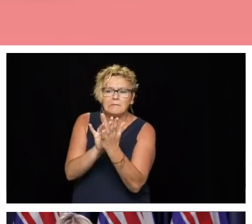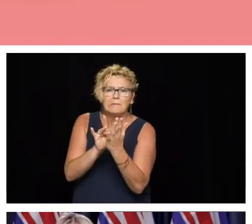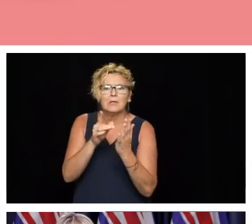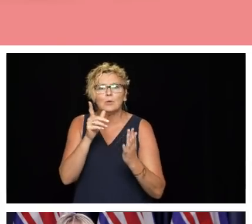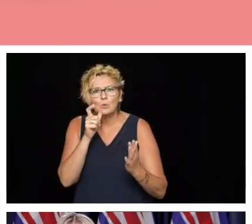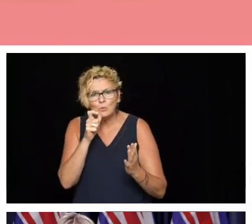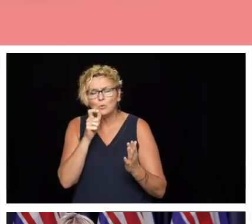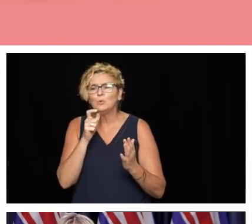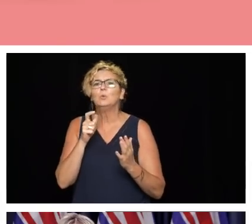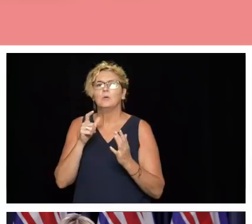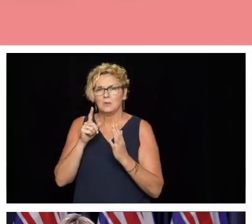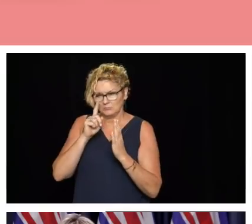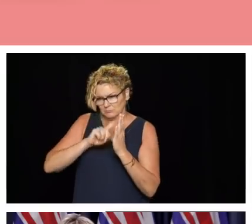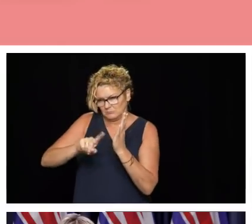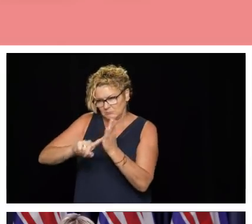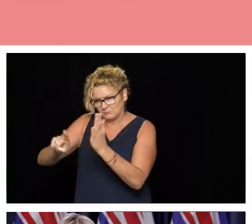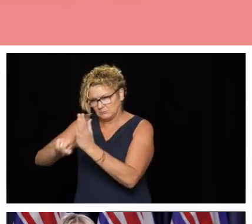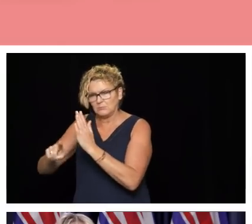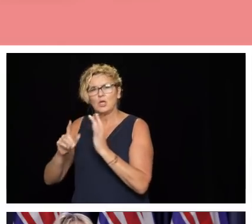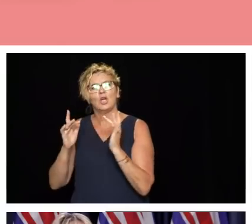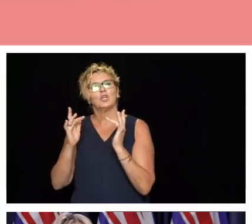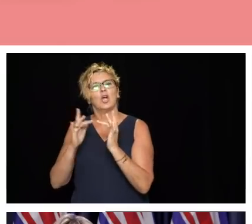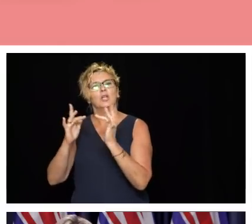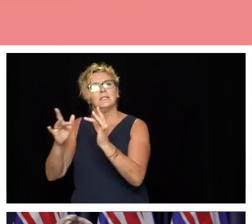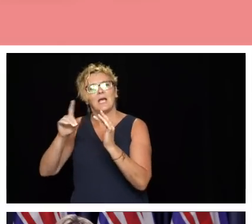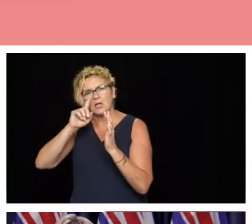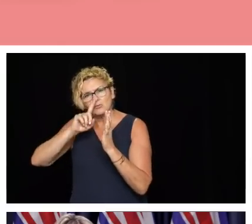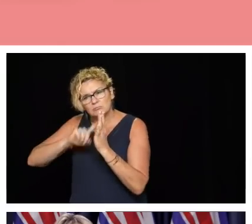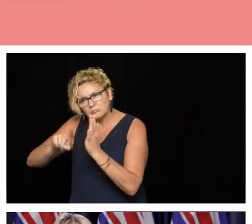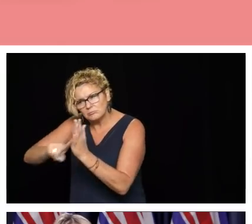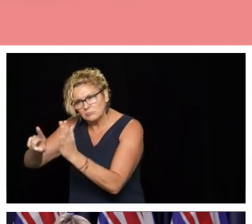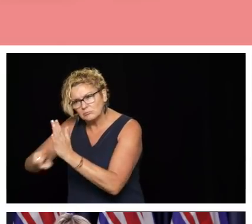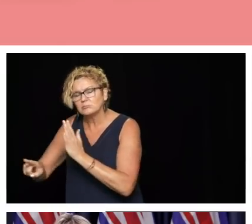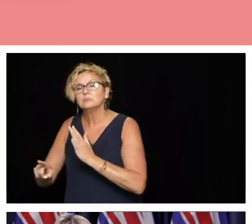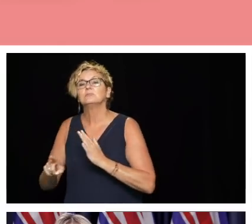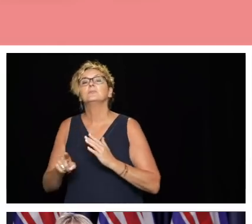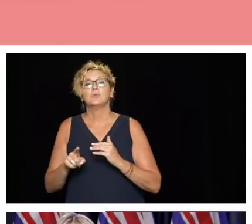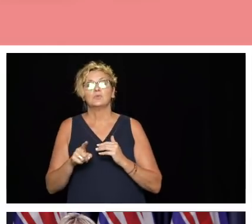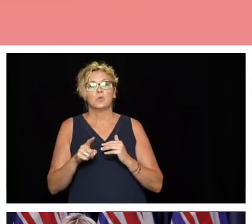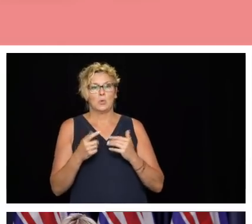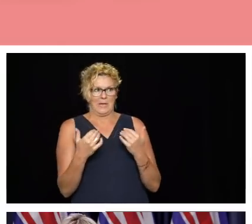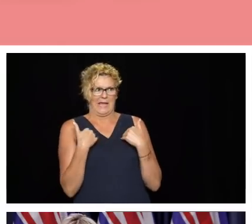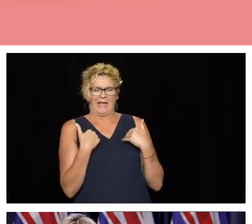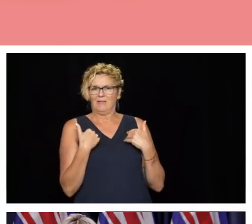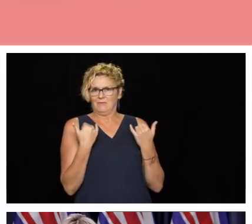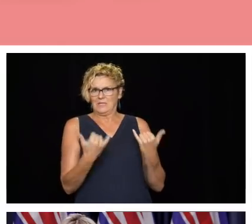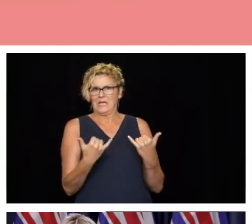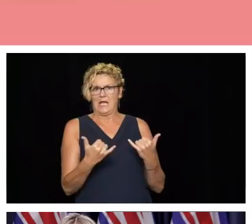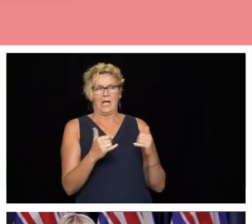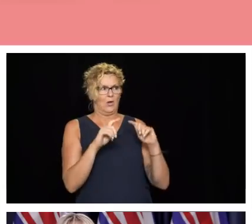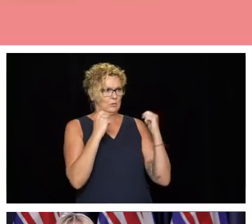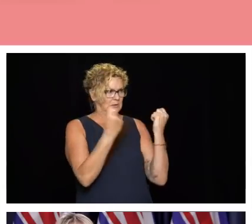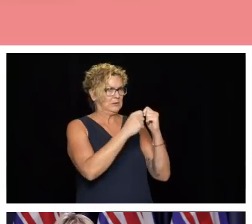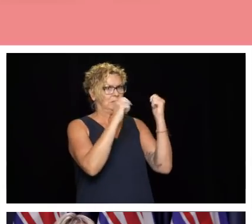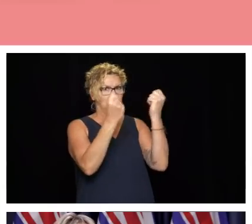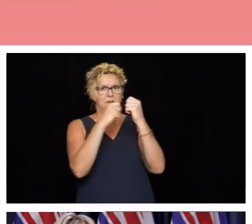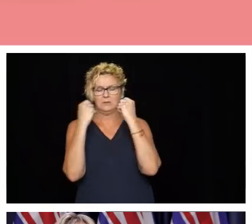is followed by public health in this province and part of our role is making sure we can identify those people who have the next that are